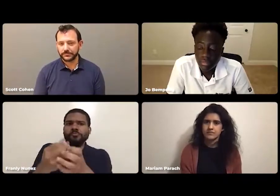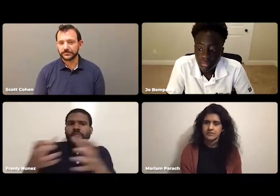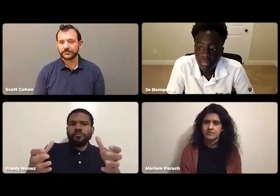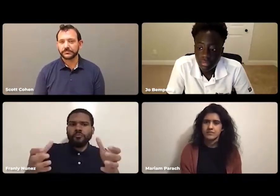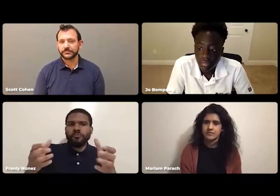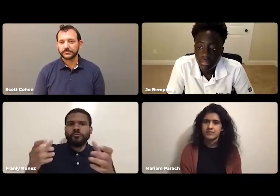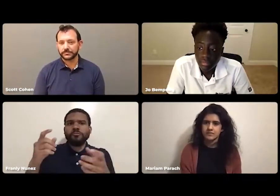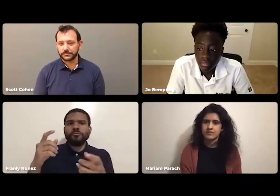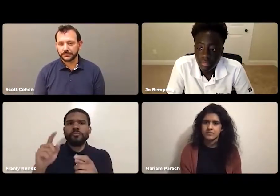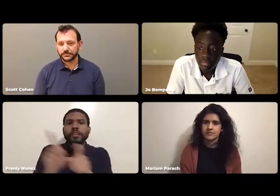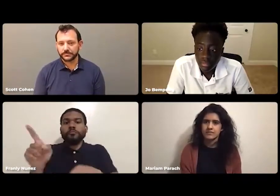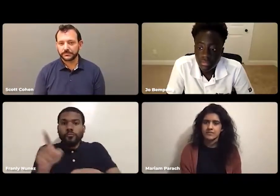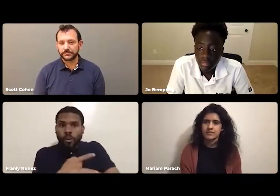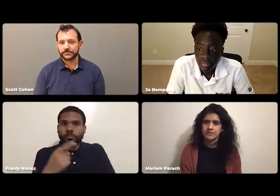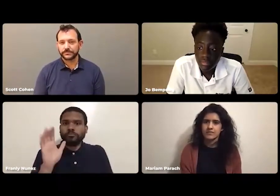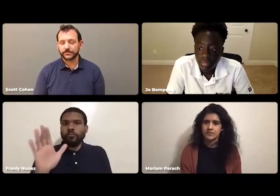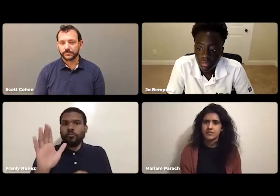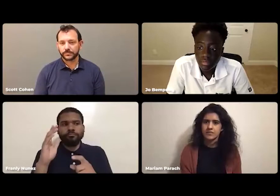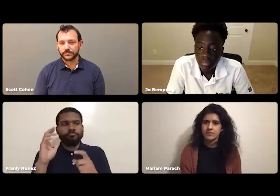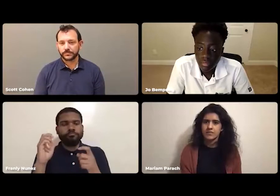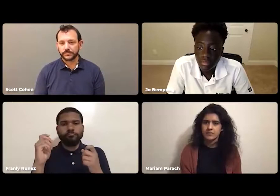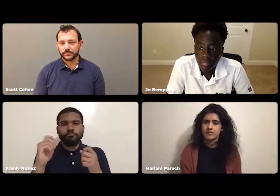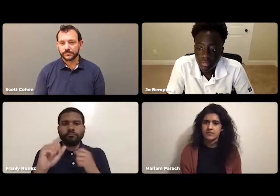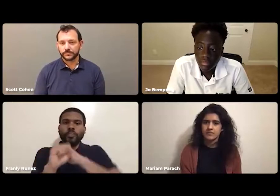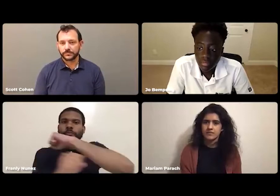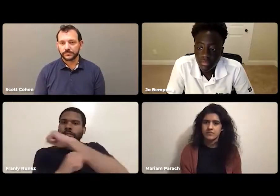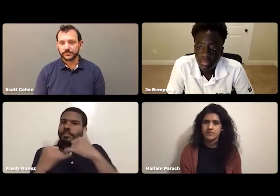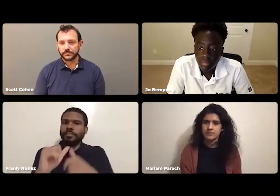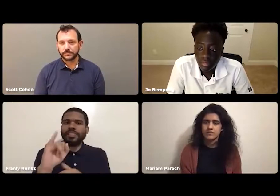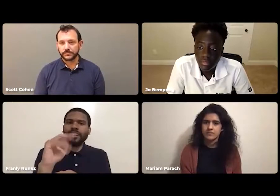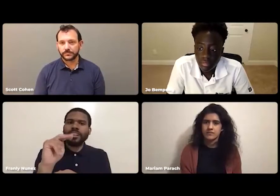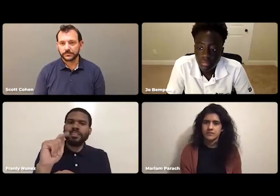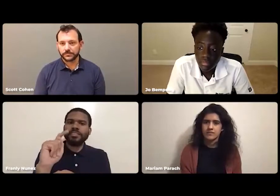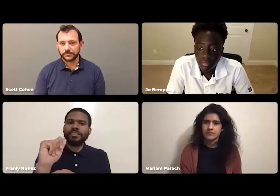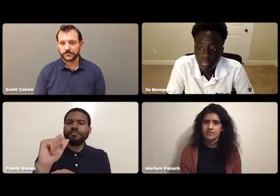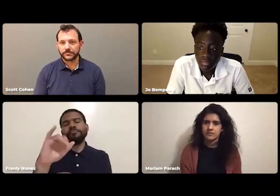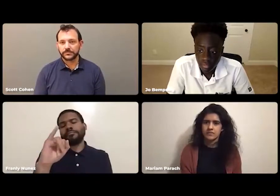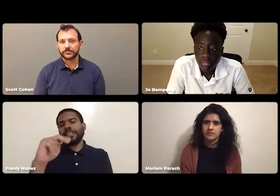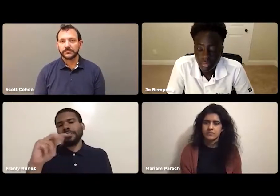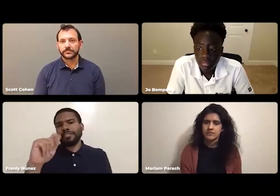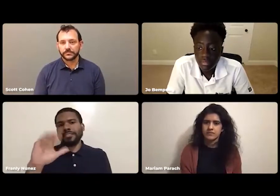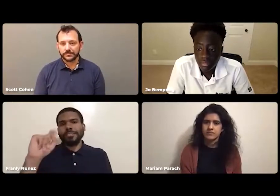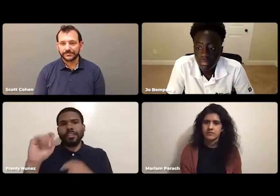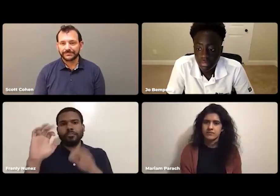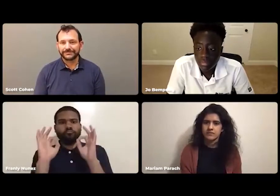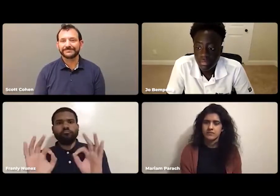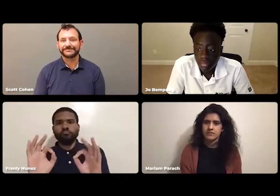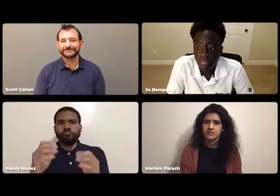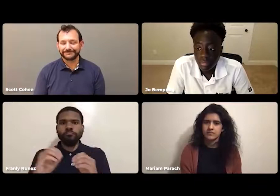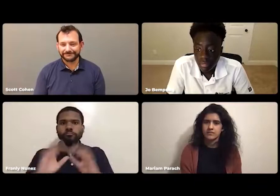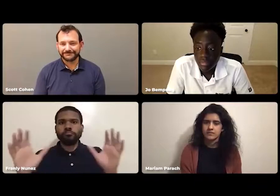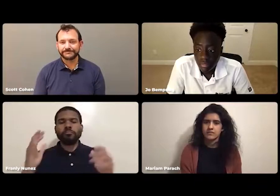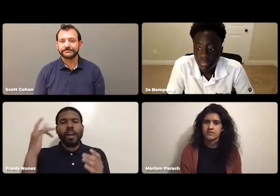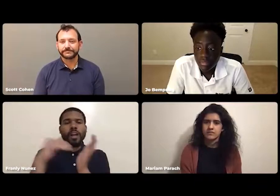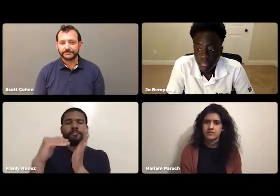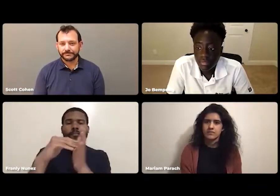If it's clear, support them and help them expand their knowledge with their culture